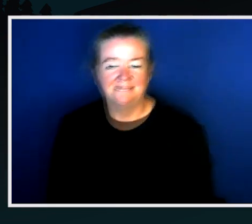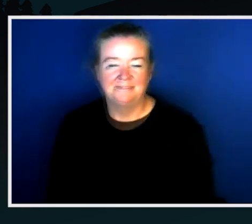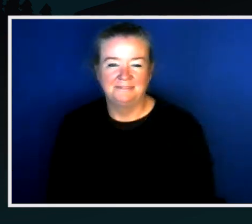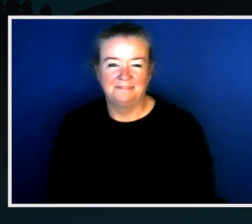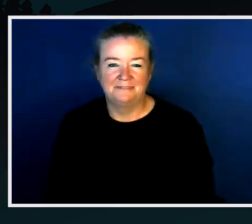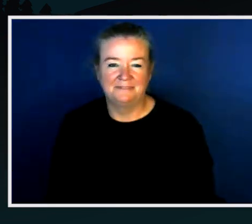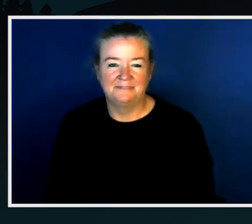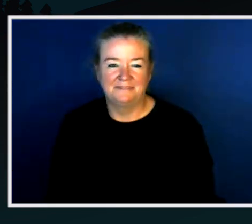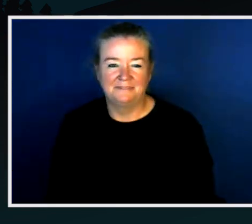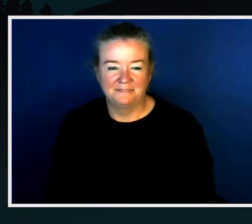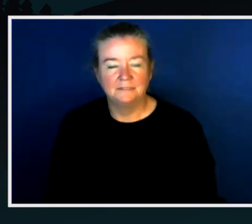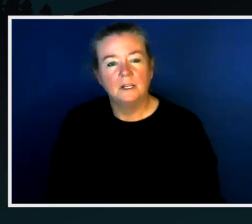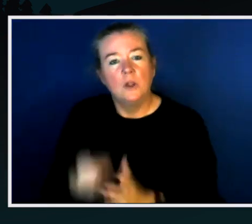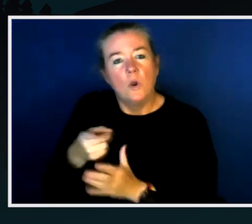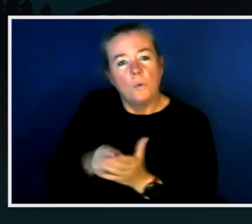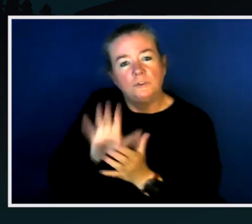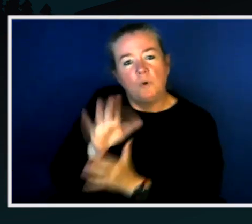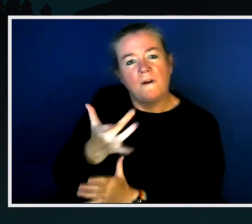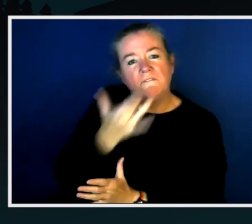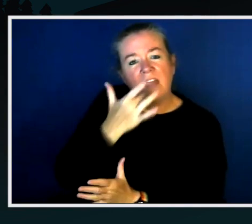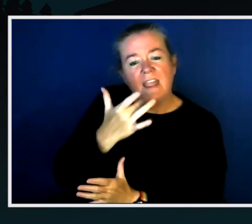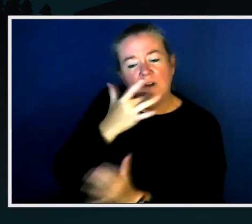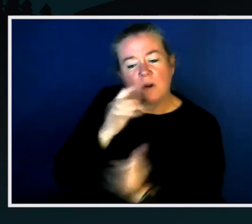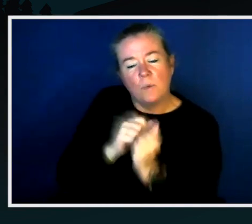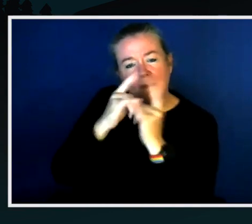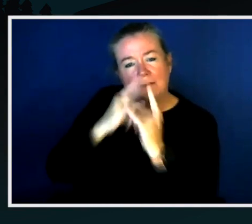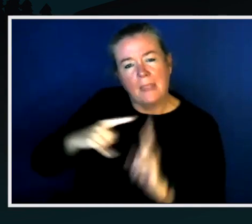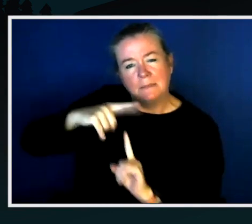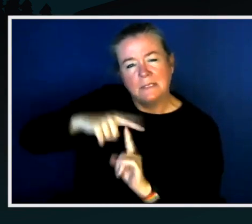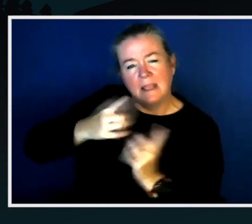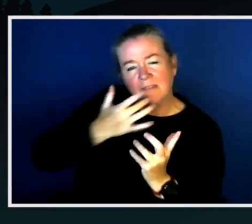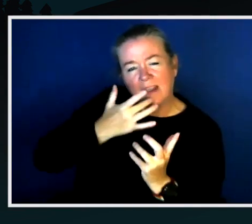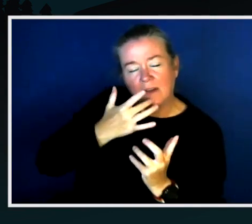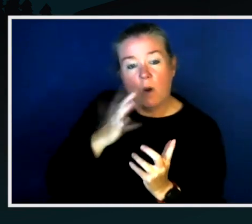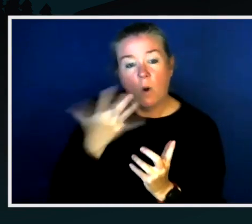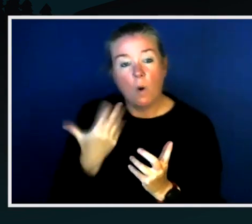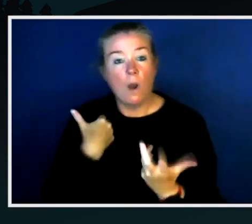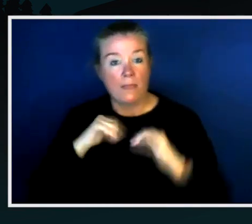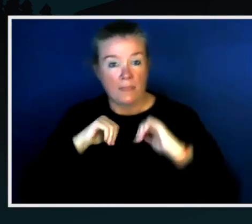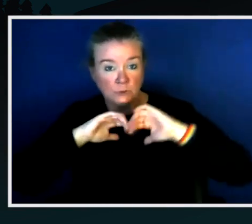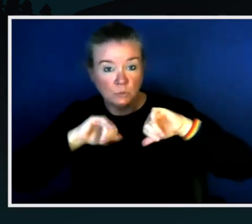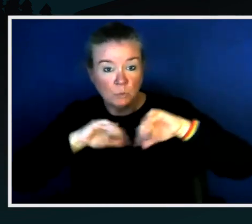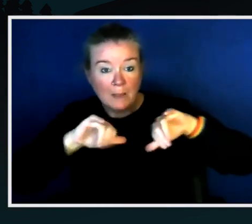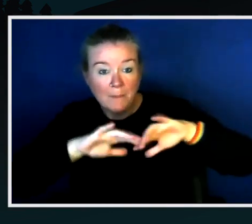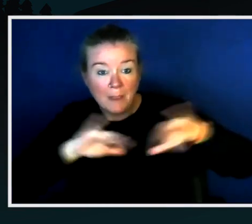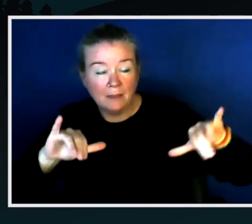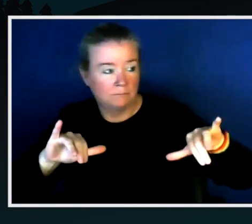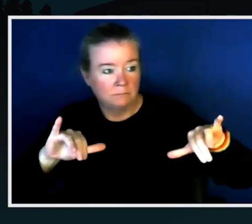INTERVIEWER >> What was your favorite thing about Camp T? CAMPER >> The swimming, and basically everything.